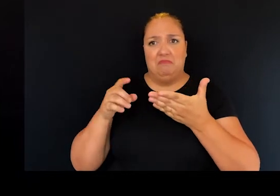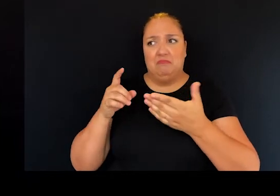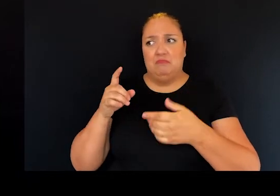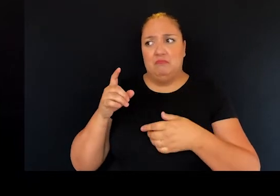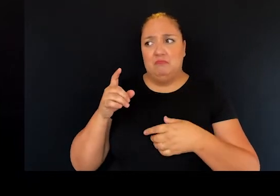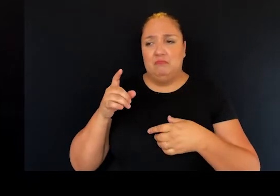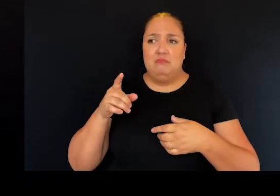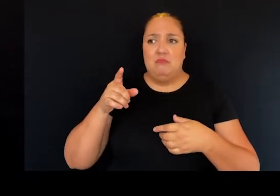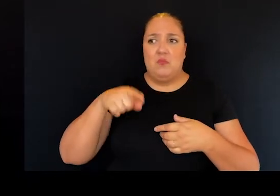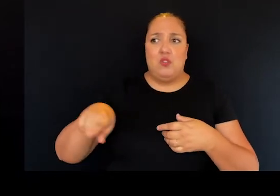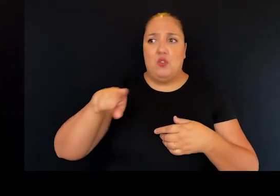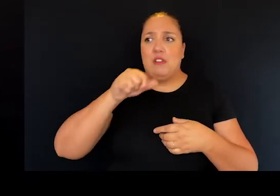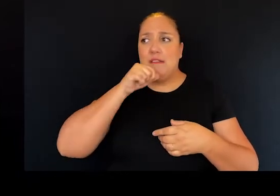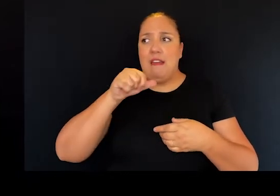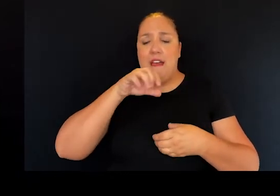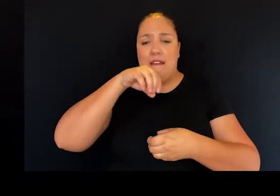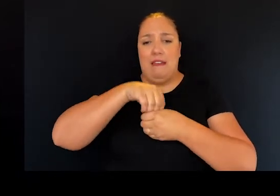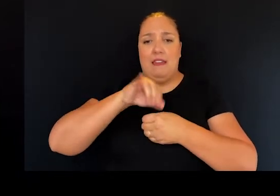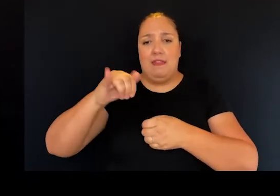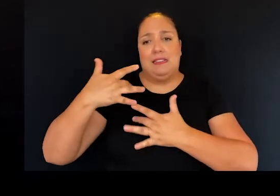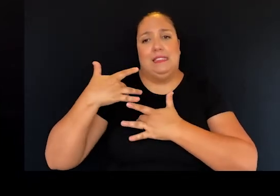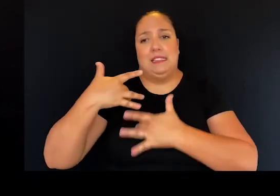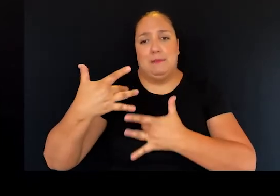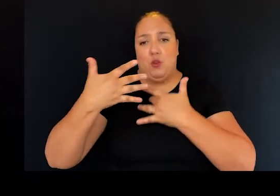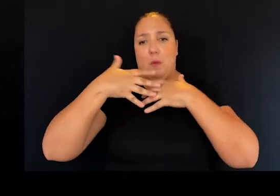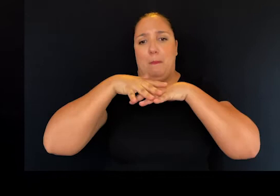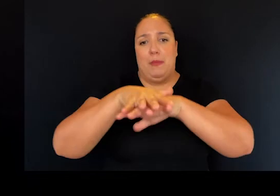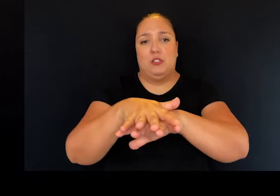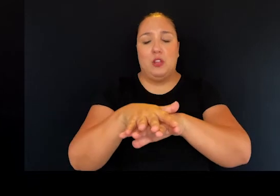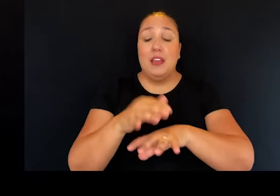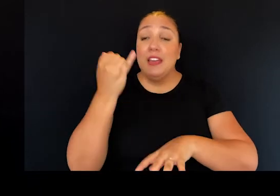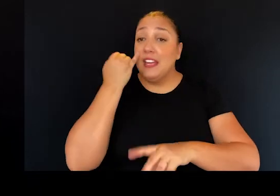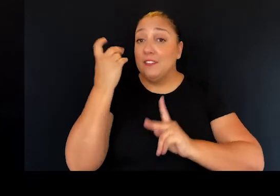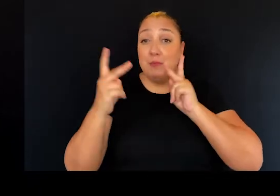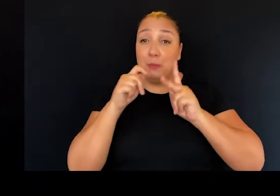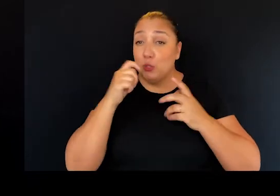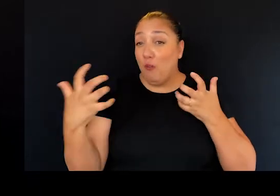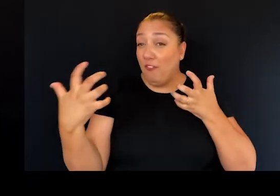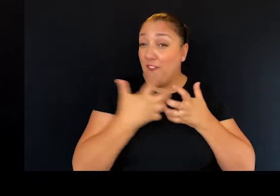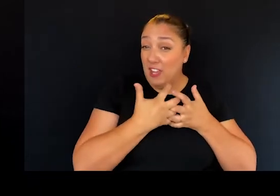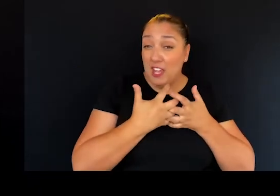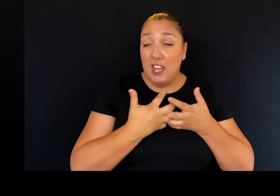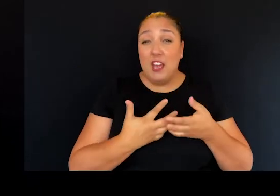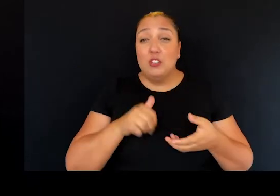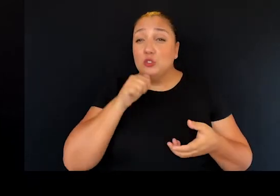When folks don't fit in or when they don't look or sound like others, and this goes beyond, obviously,